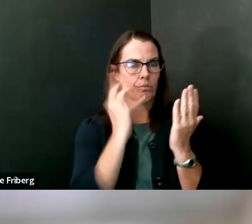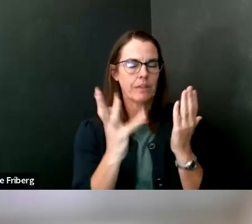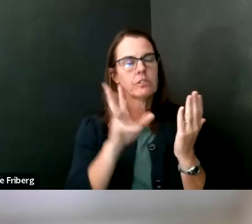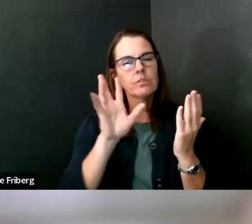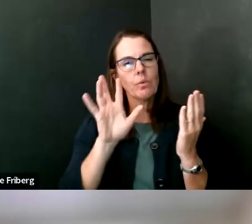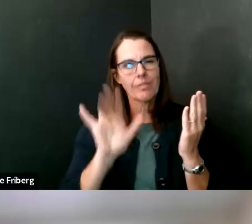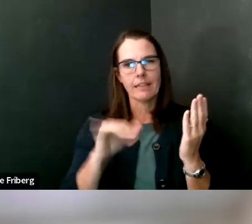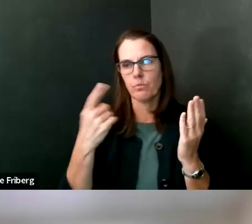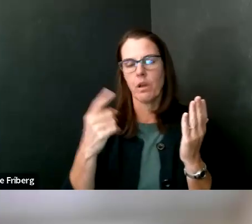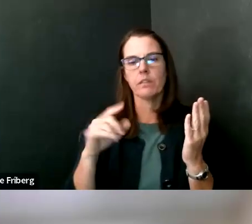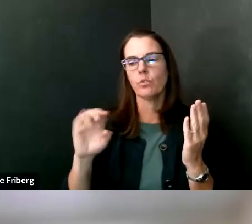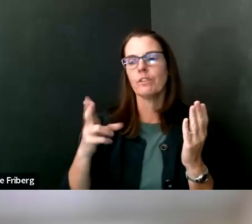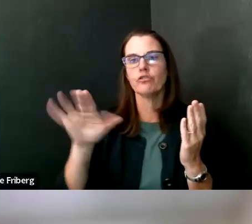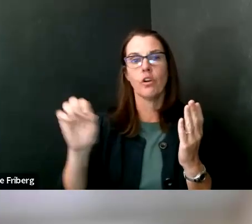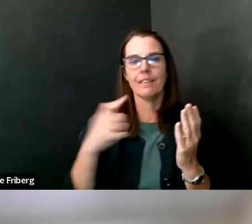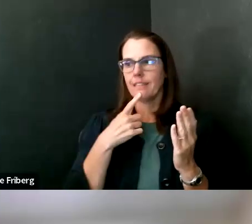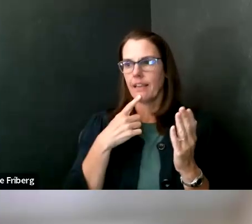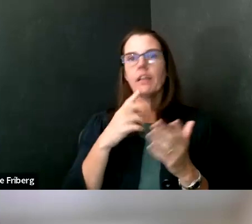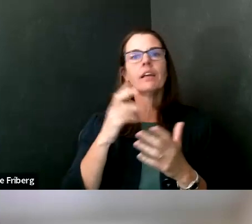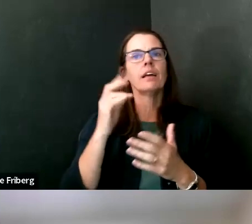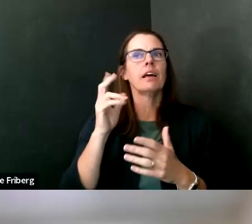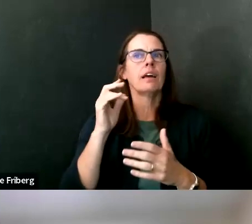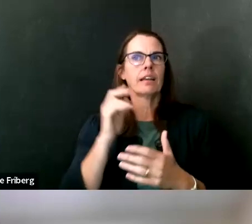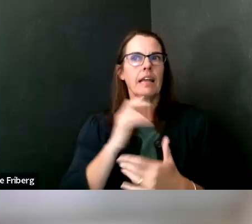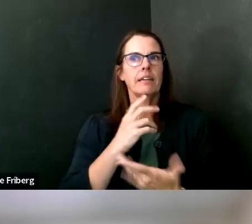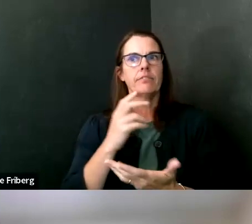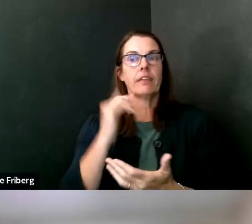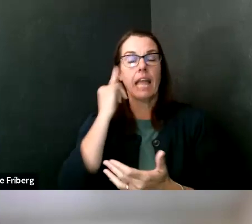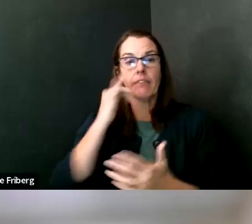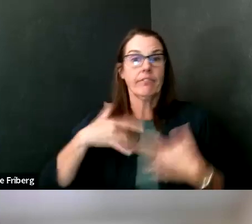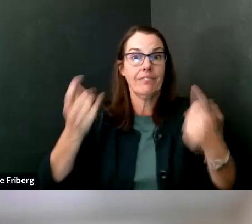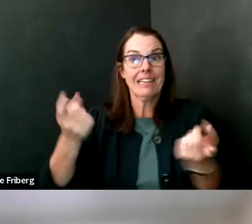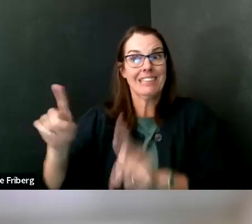Charlie said, you know, meeting people where they are is really important, but I think that we might